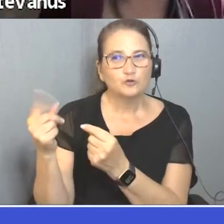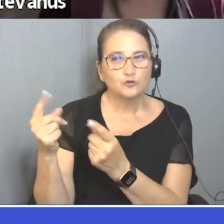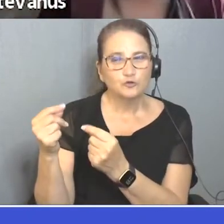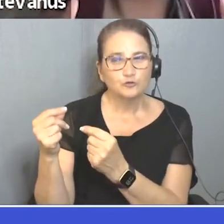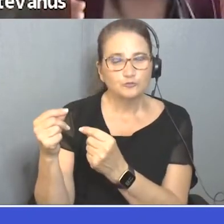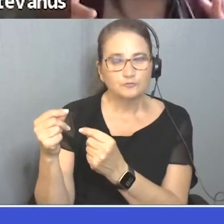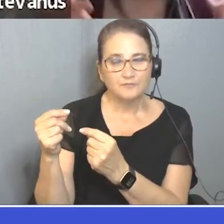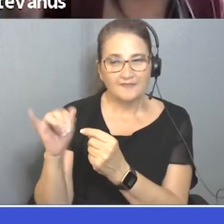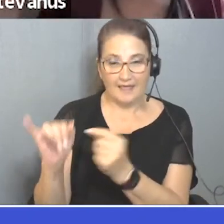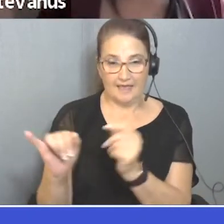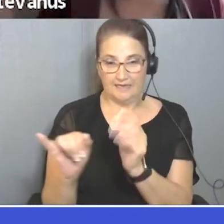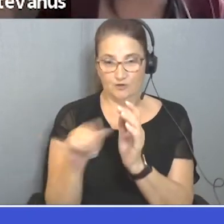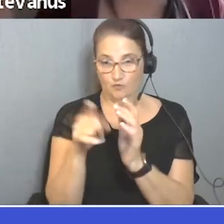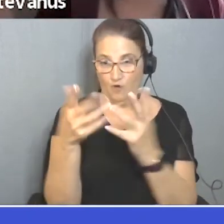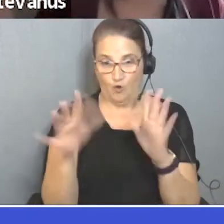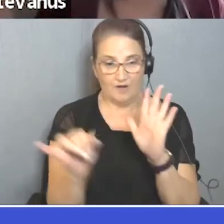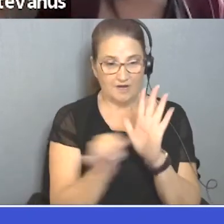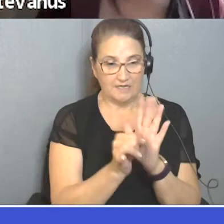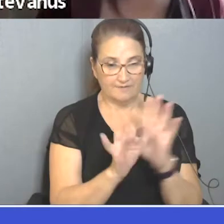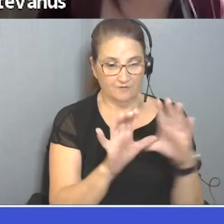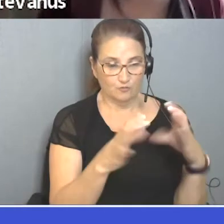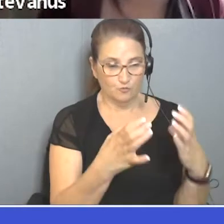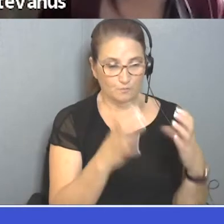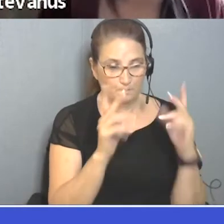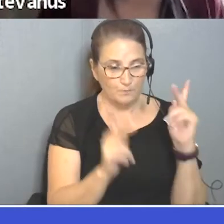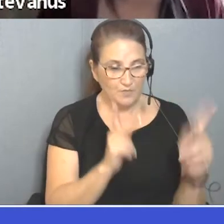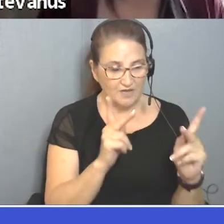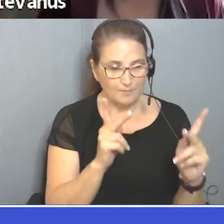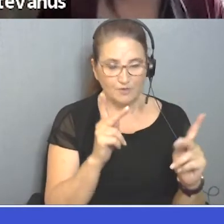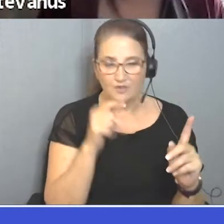you identified the group of people that you identified, what are they actually